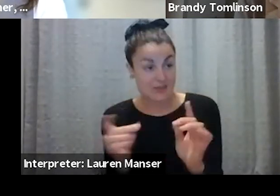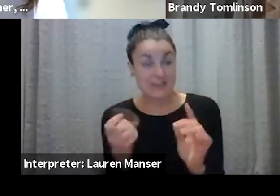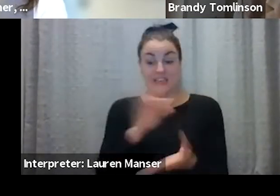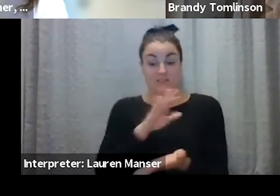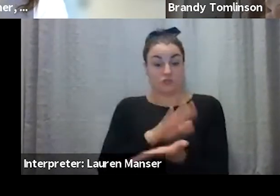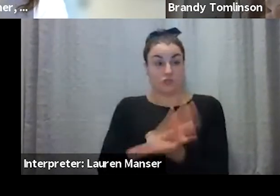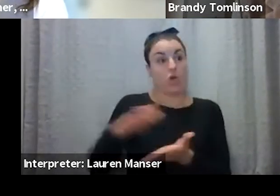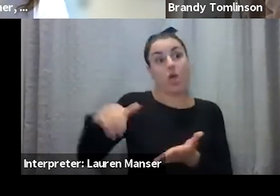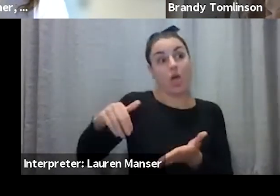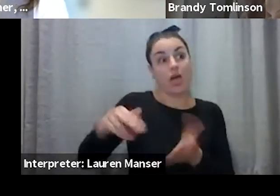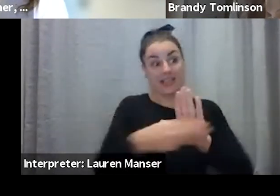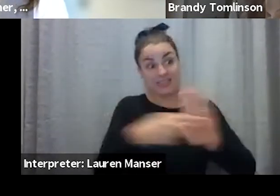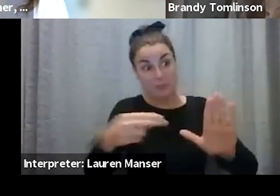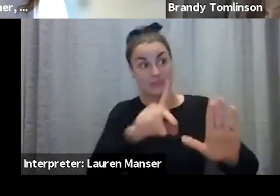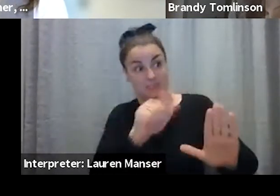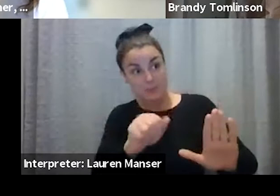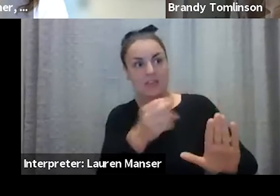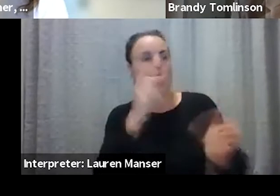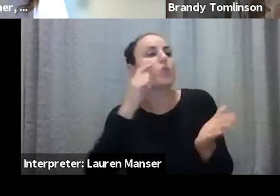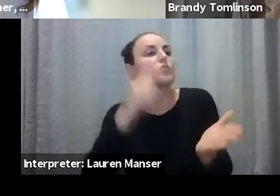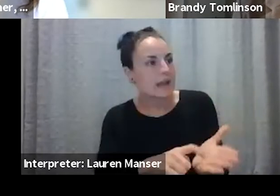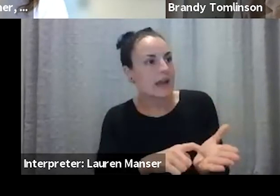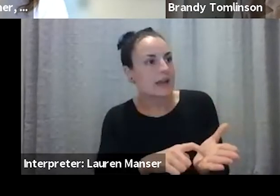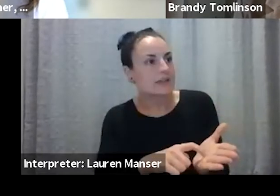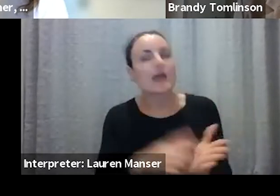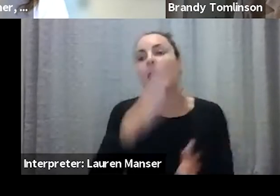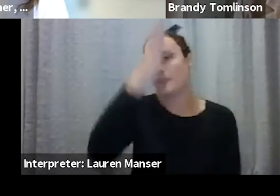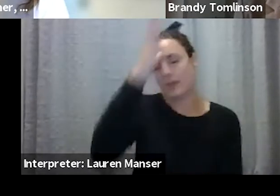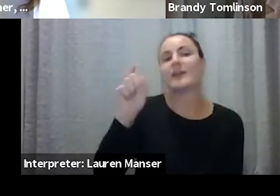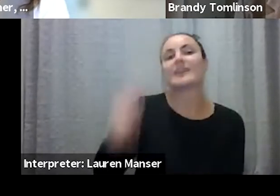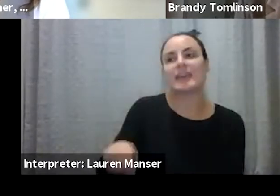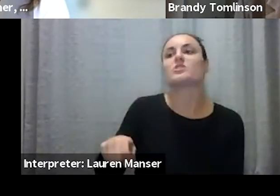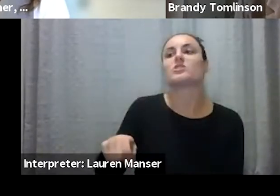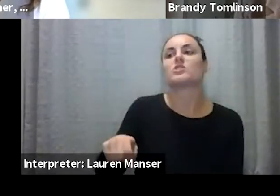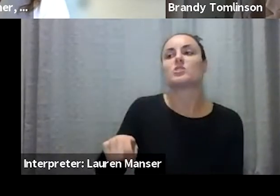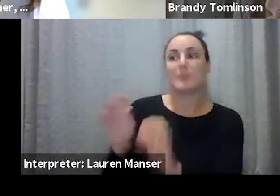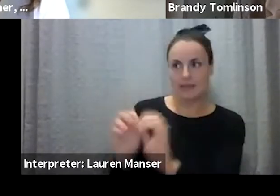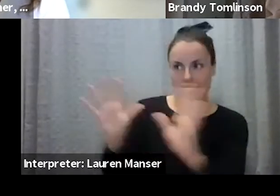you're gonna have to make that case. And to make that case, you can point to a variety of factors,